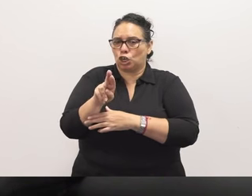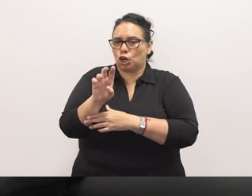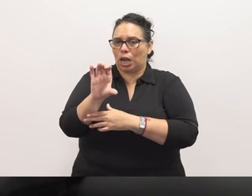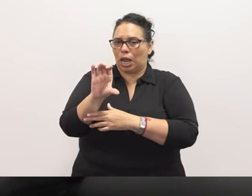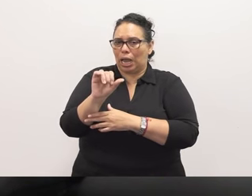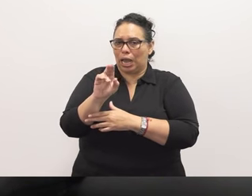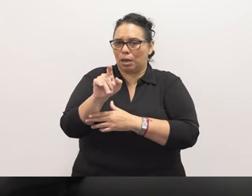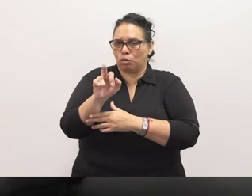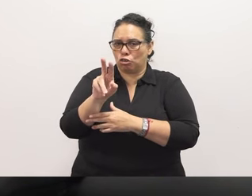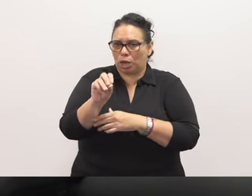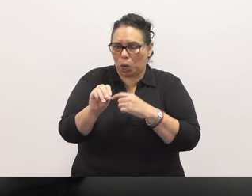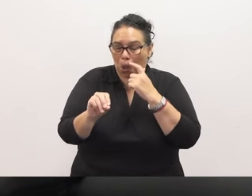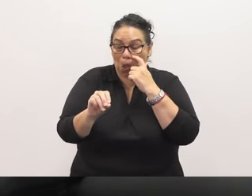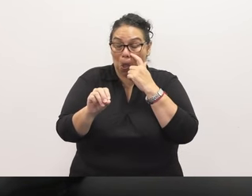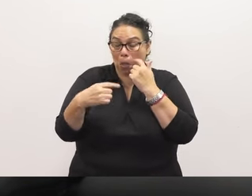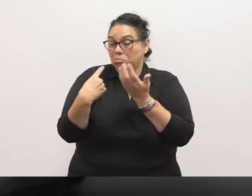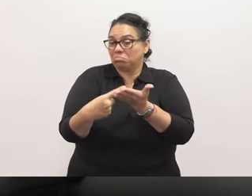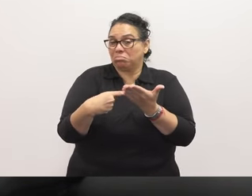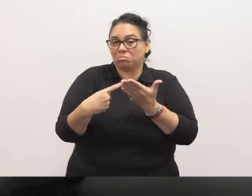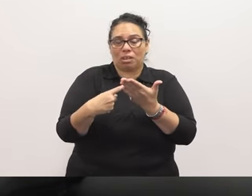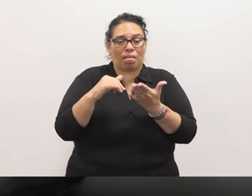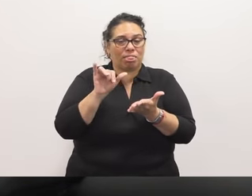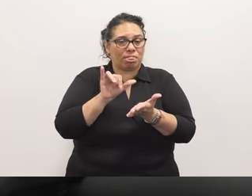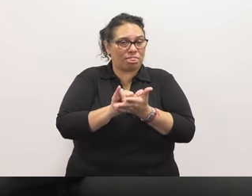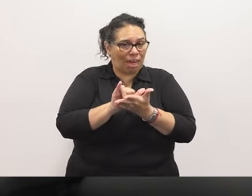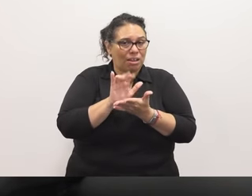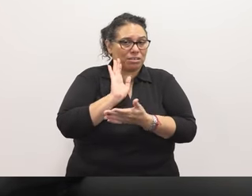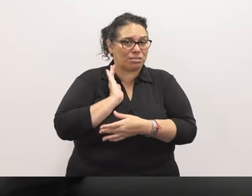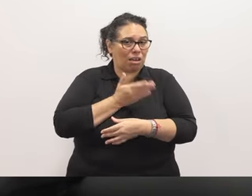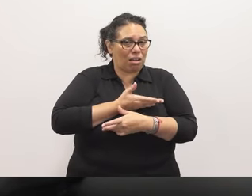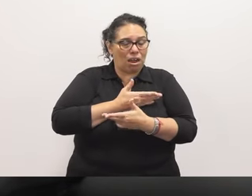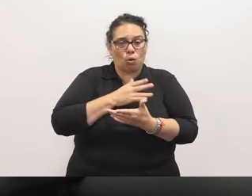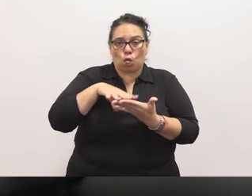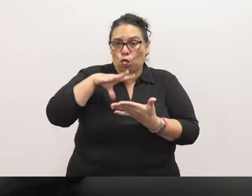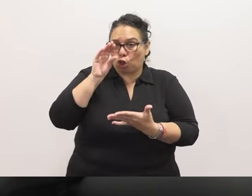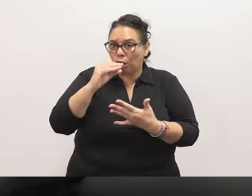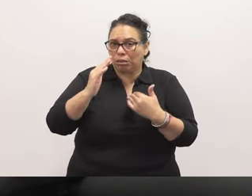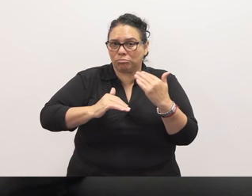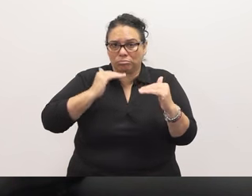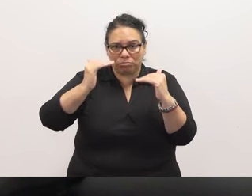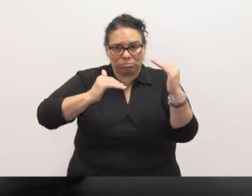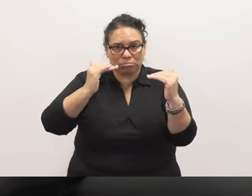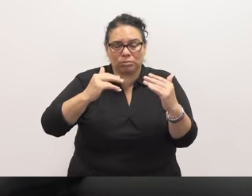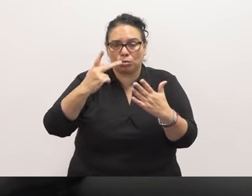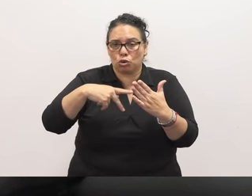And that is part of our learning acceleration and support plan that has three specific pillars to it